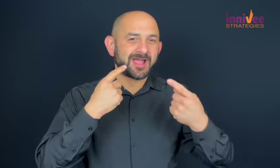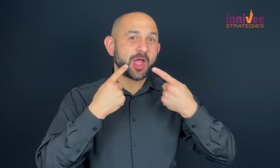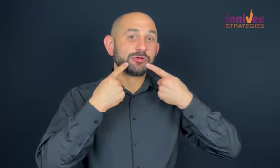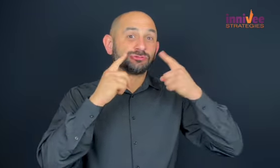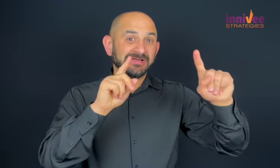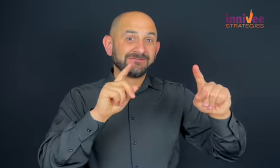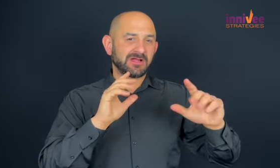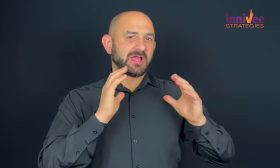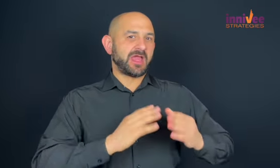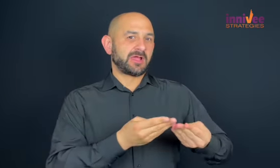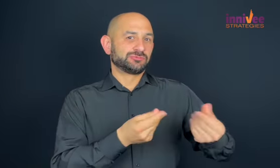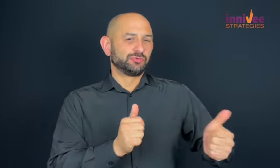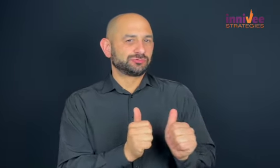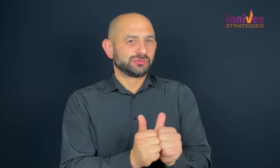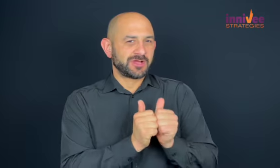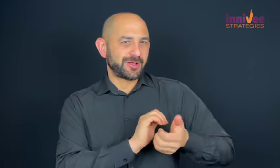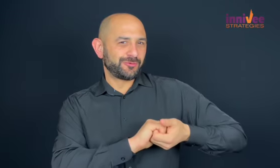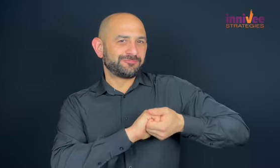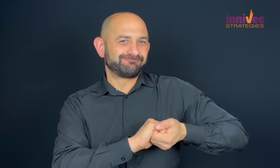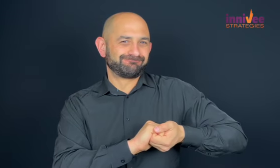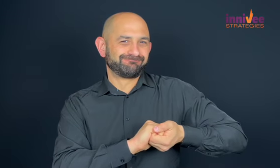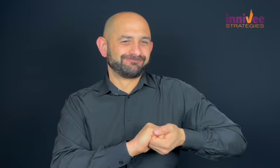and achieving solutions together with our clients.